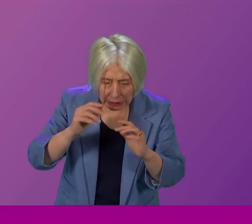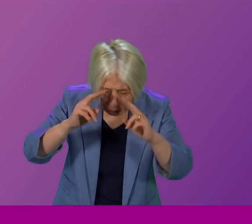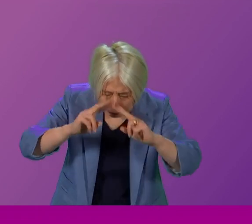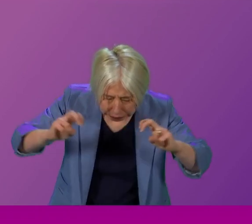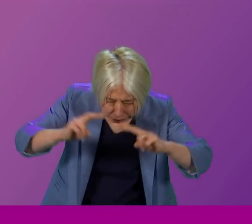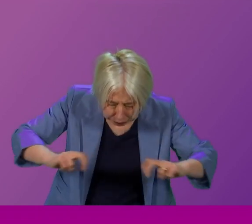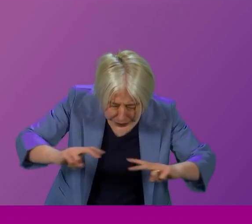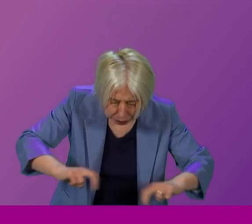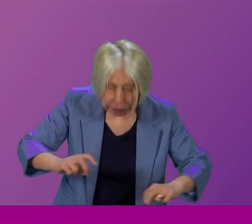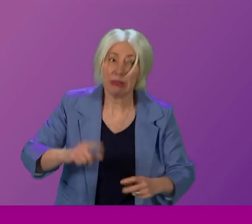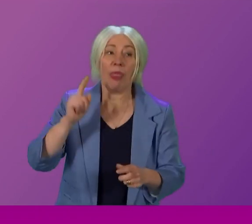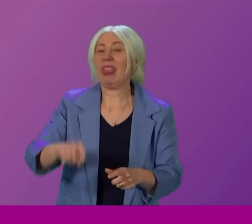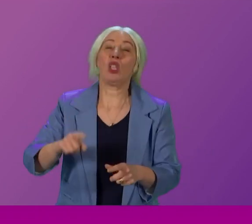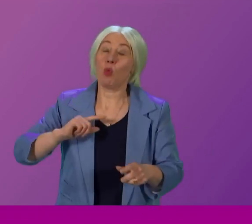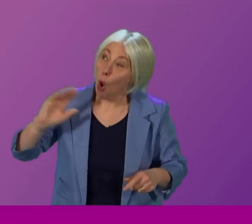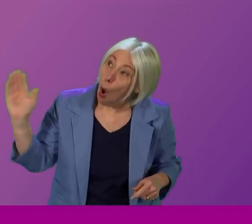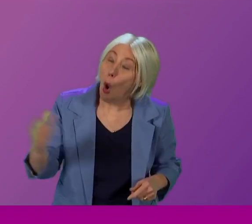think that that is something that all of us want to ensure is the case.